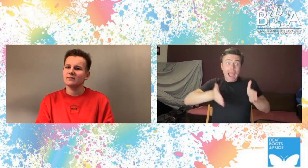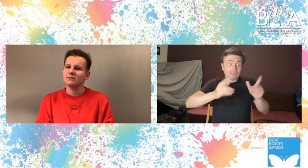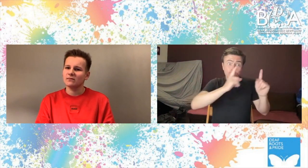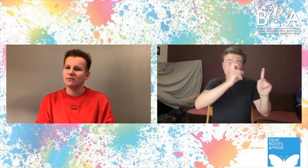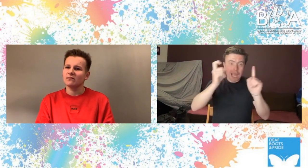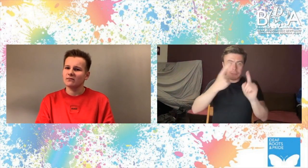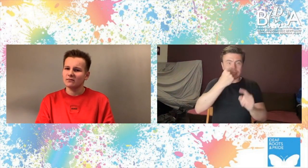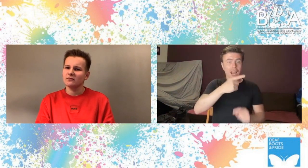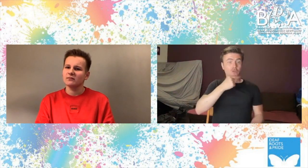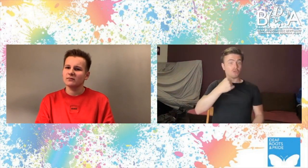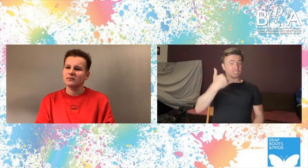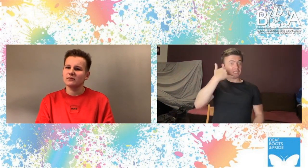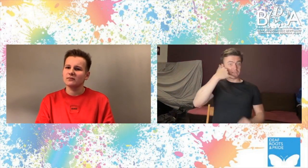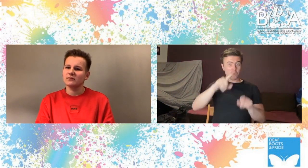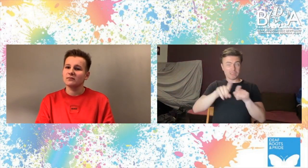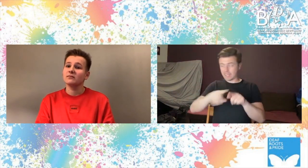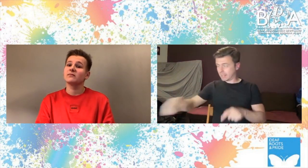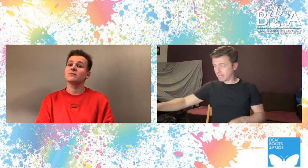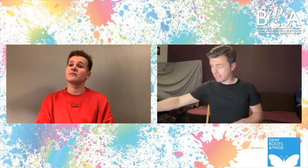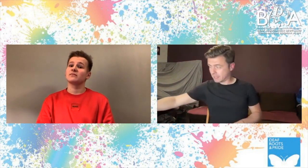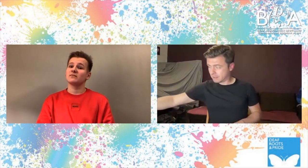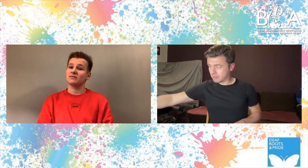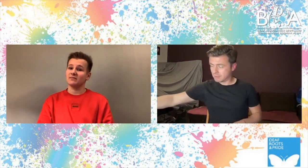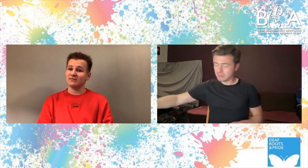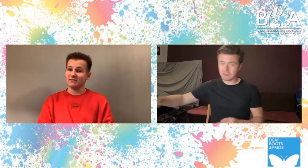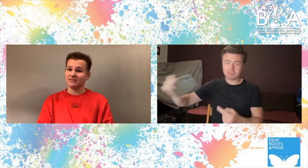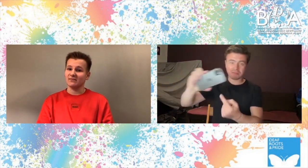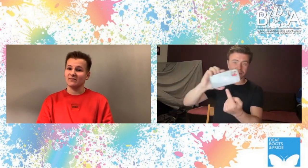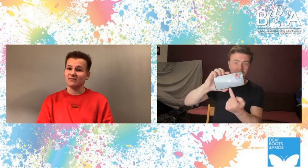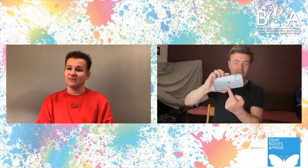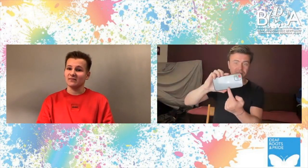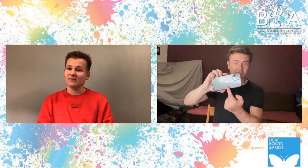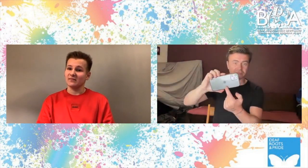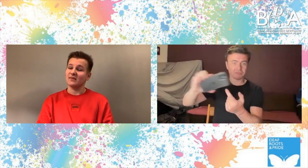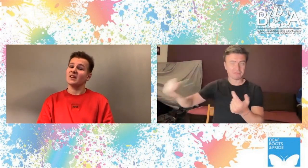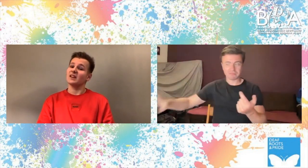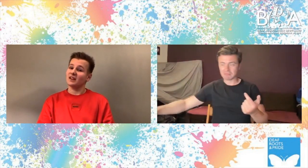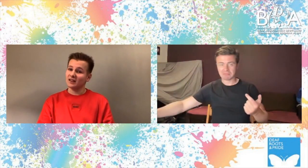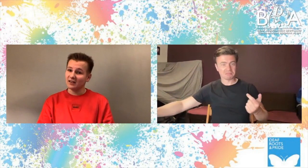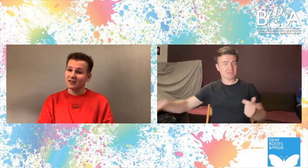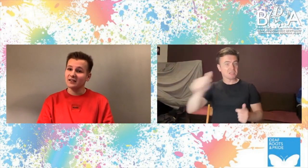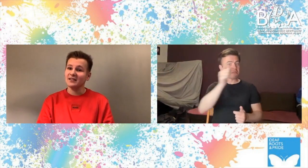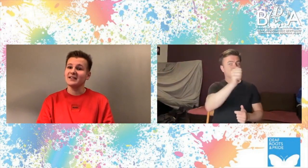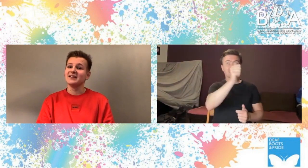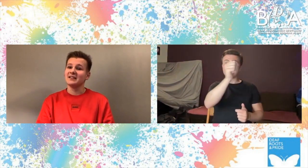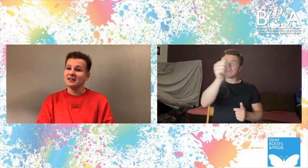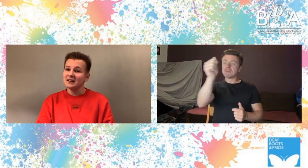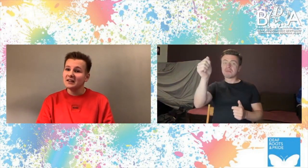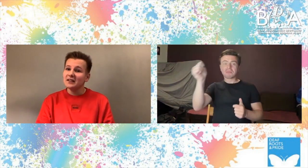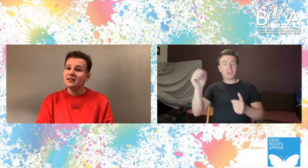You don’t have to have a posh camera, you can just use your phone. Just get out